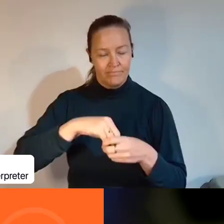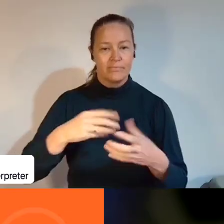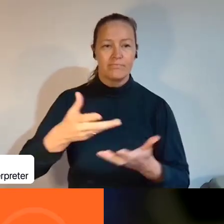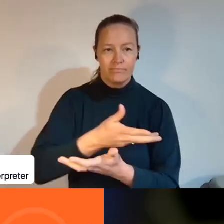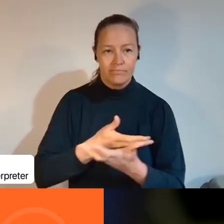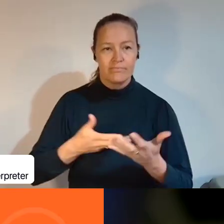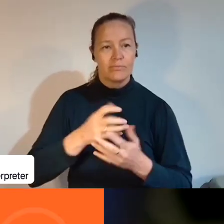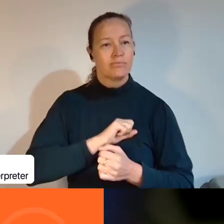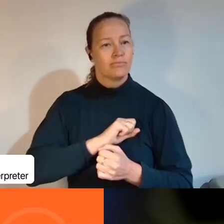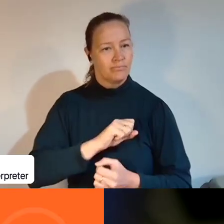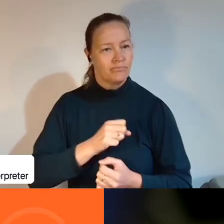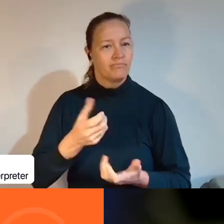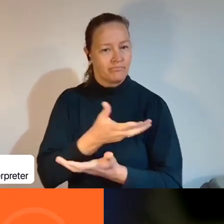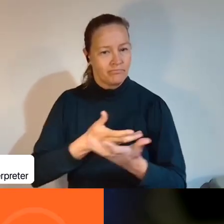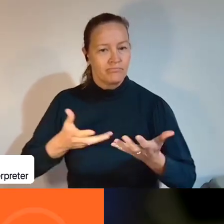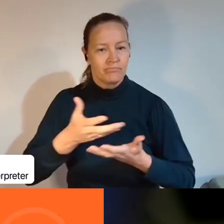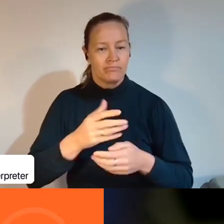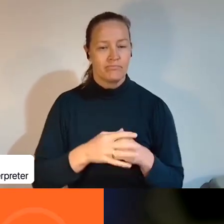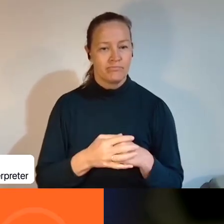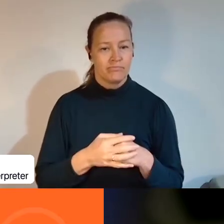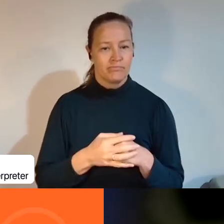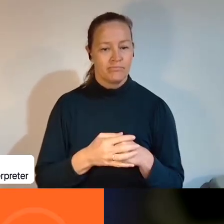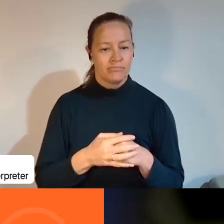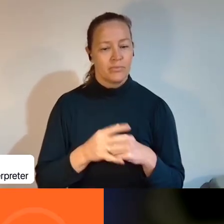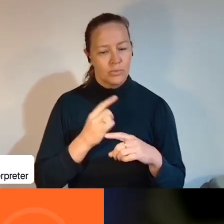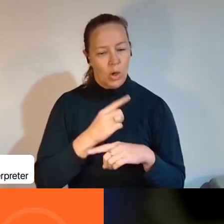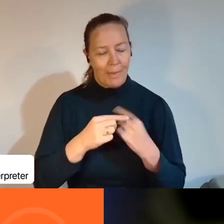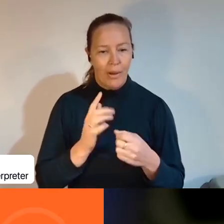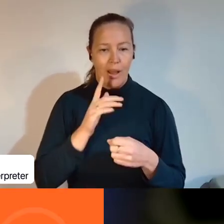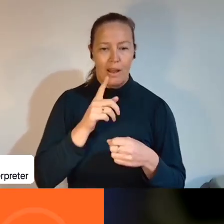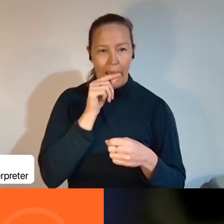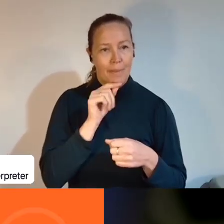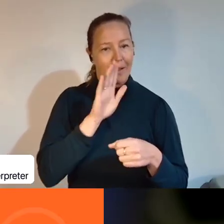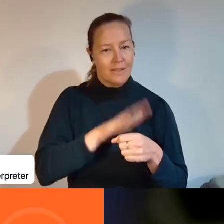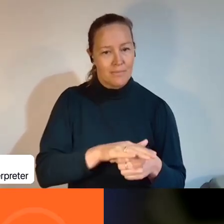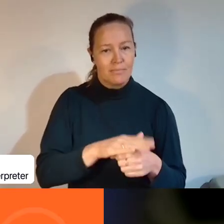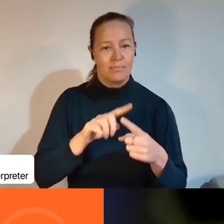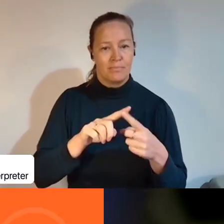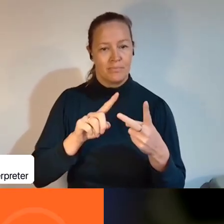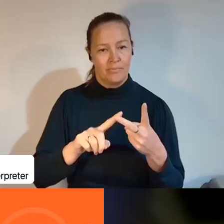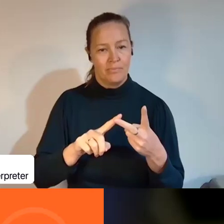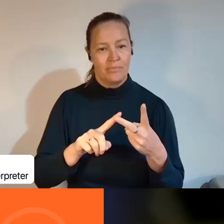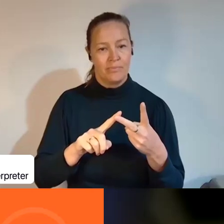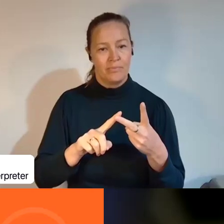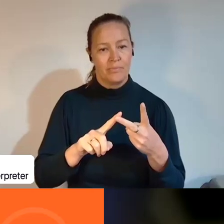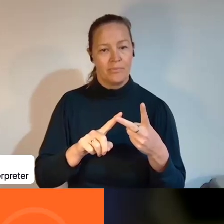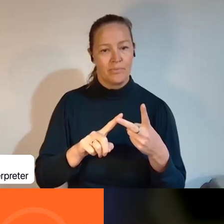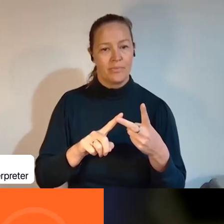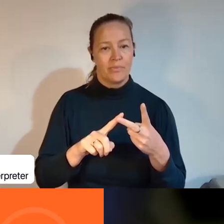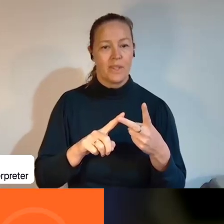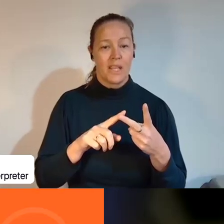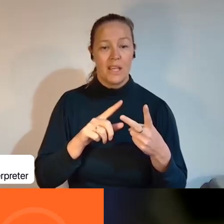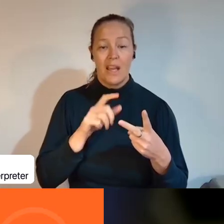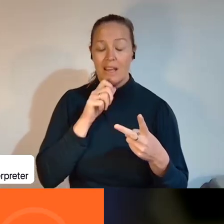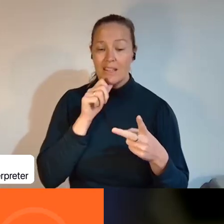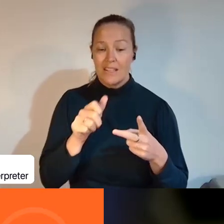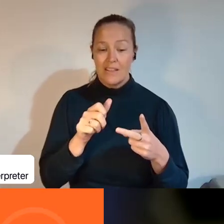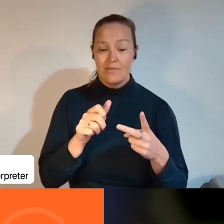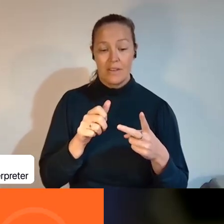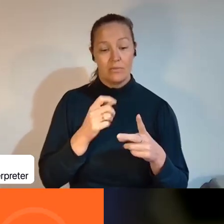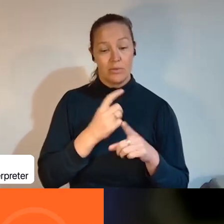conversations about ableism and when it comes to accessing our political and democratic systems,